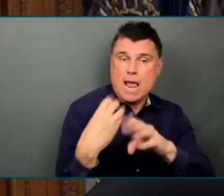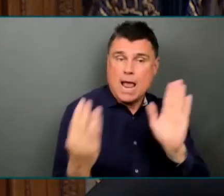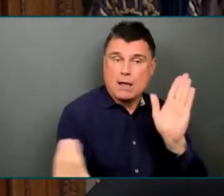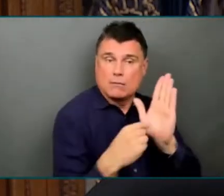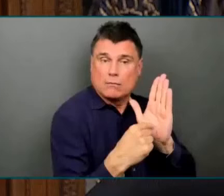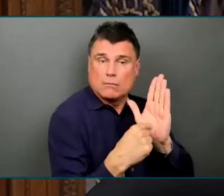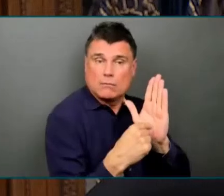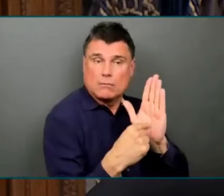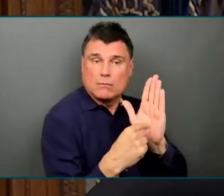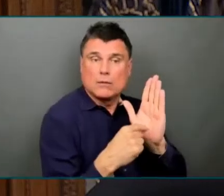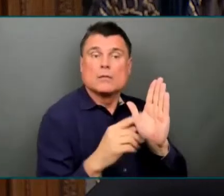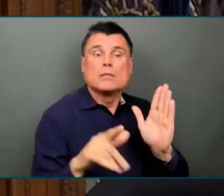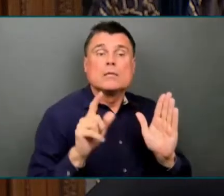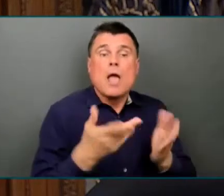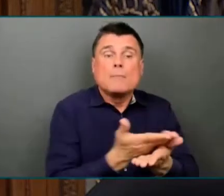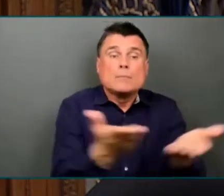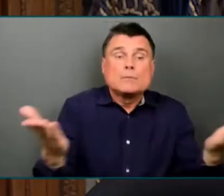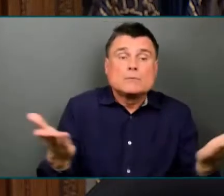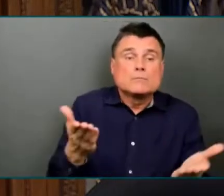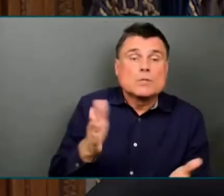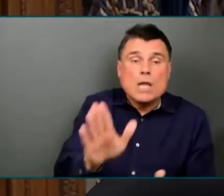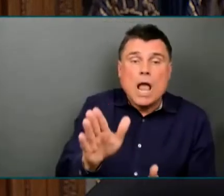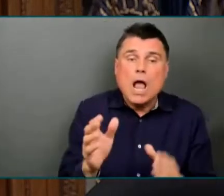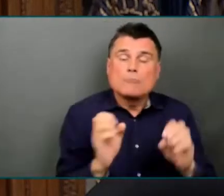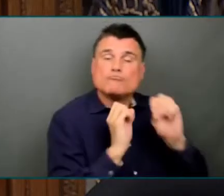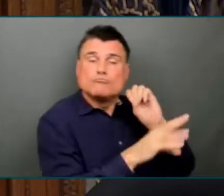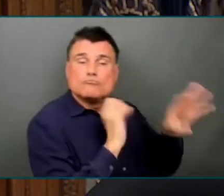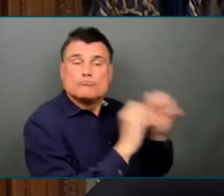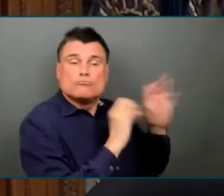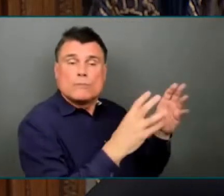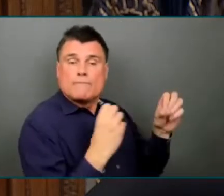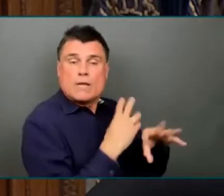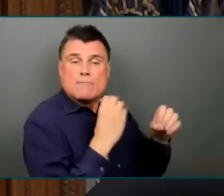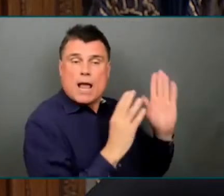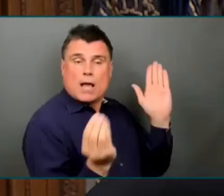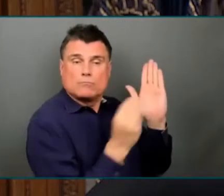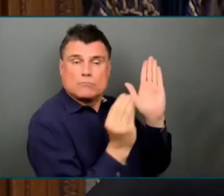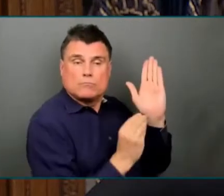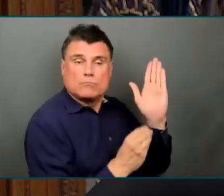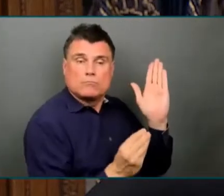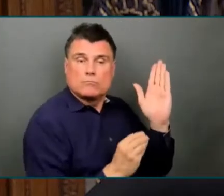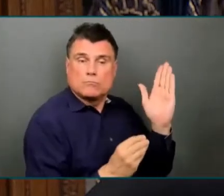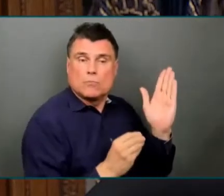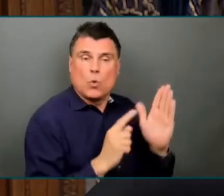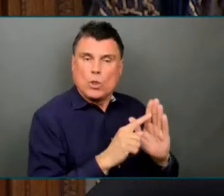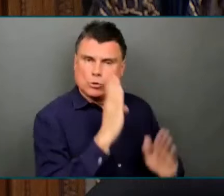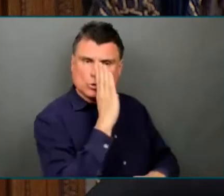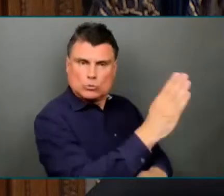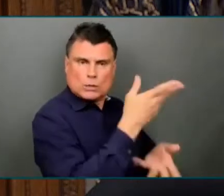government directly on this legislation. Staff are currently working on developing the online tool,